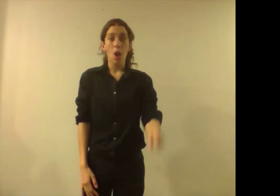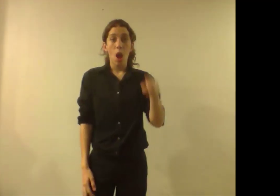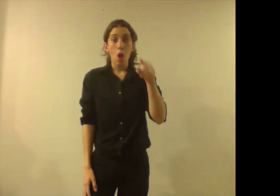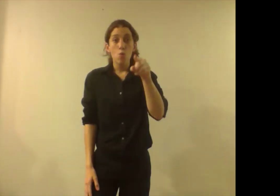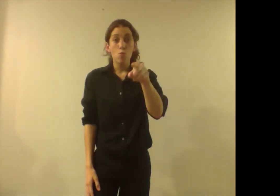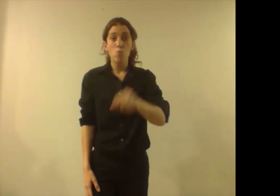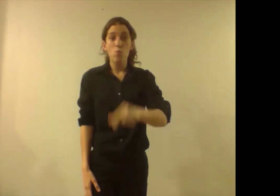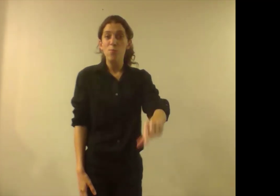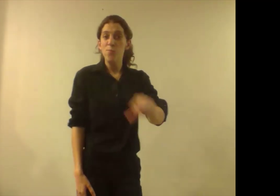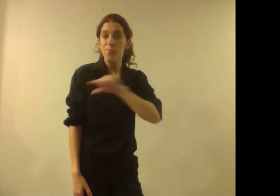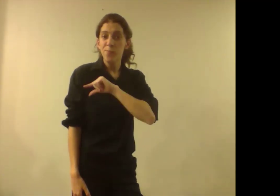Emily Schwartz: You are guilty.